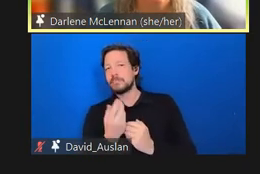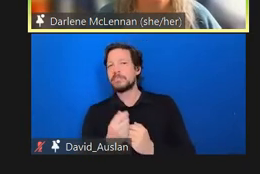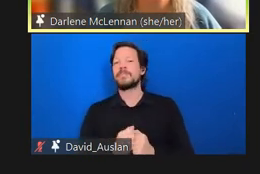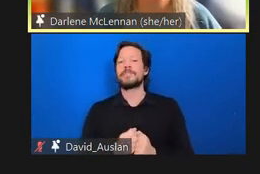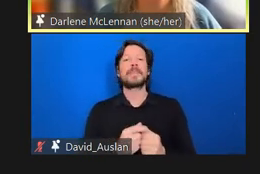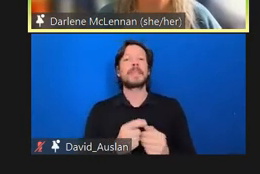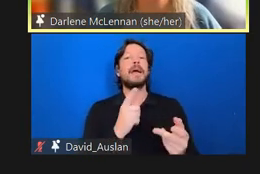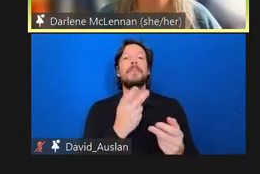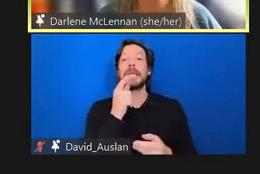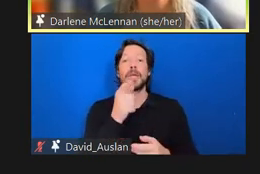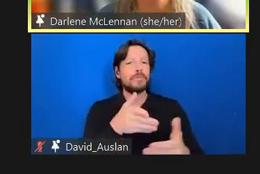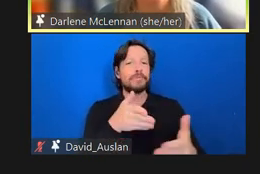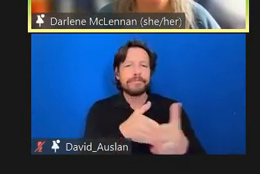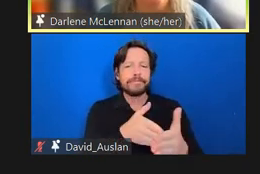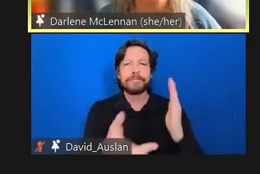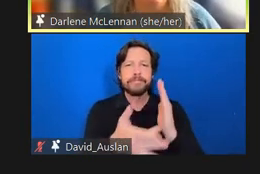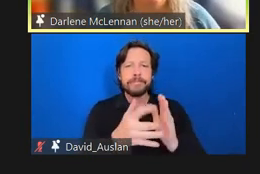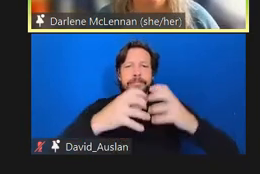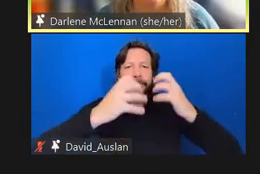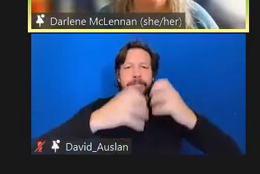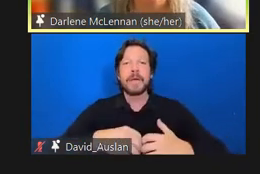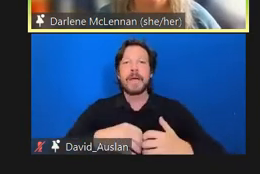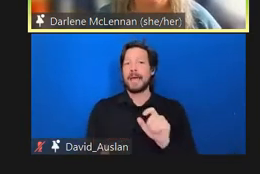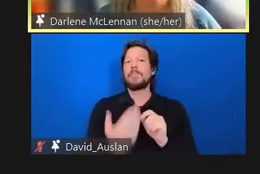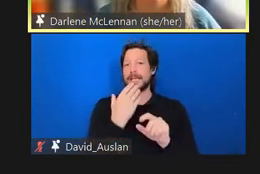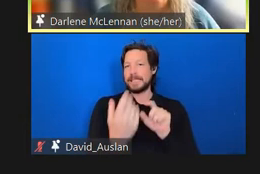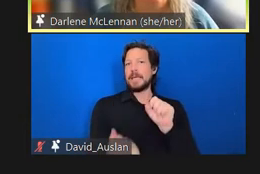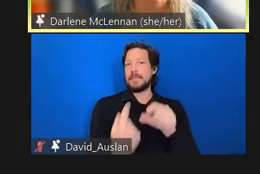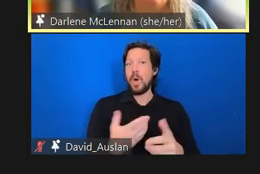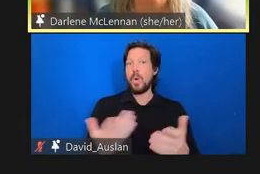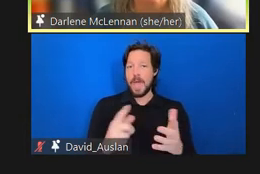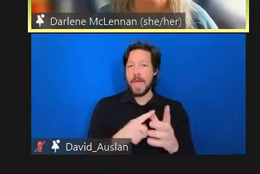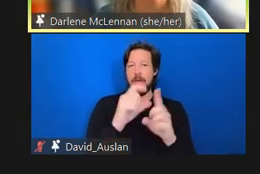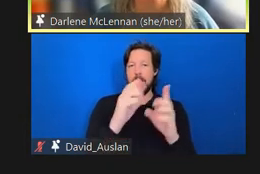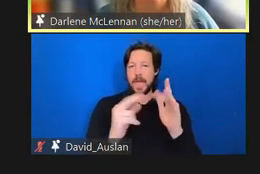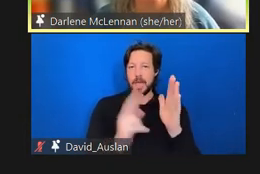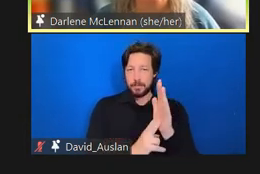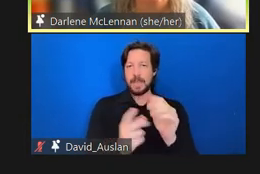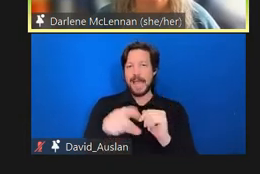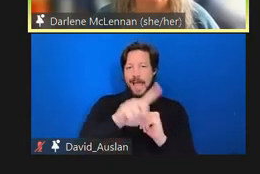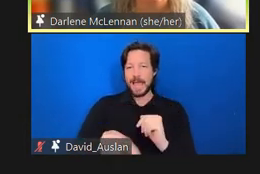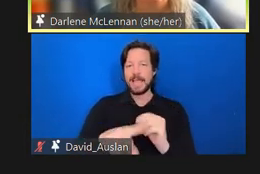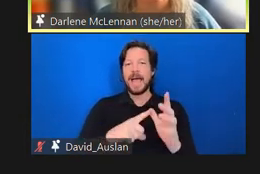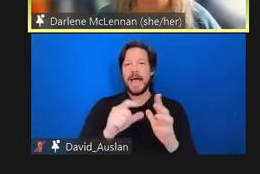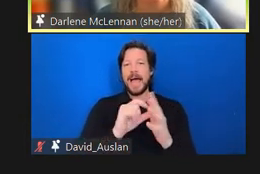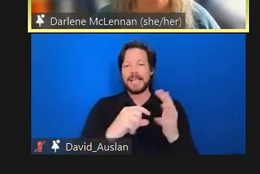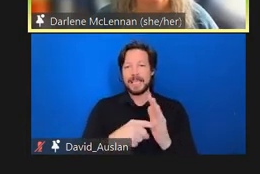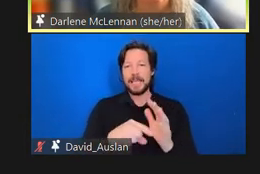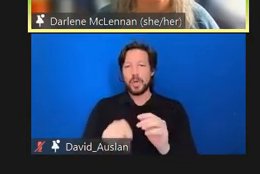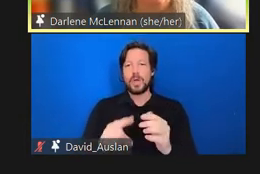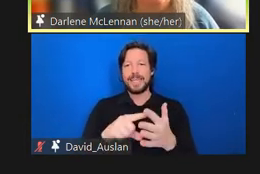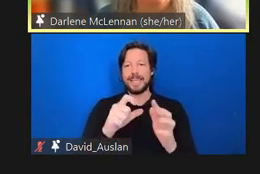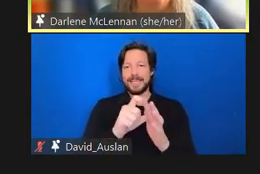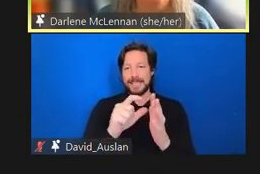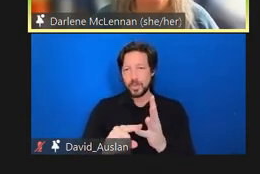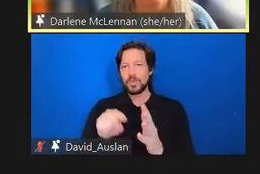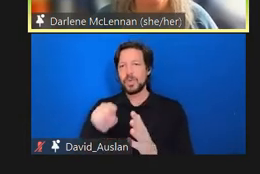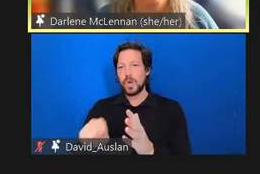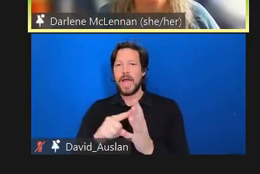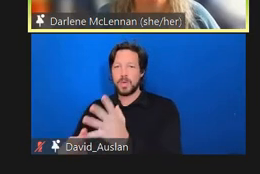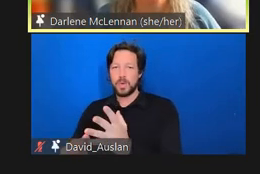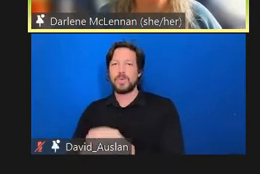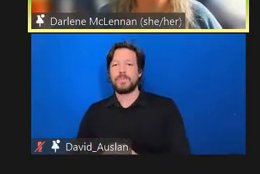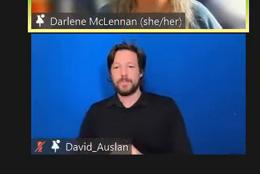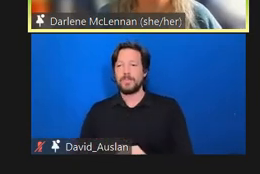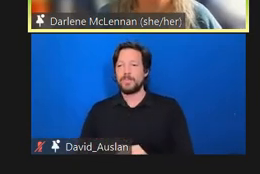or challenges with the technology, you can email us at admin@adcet.edu.au. The presentation will